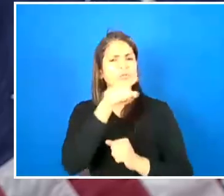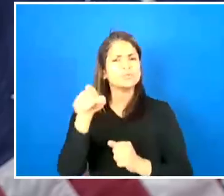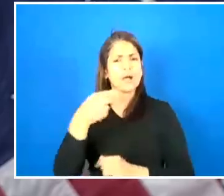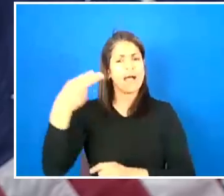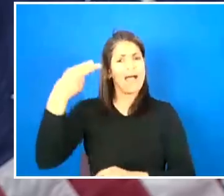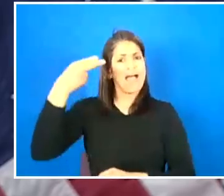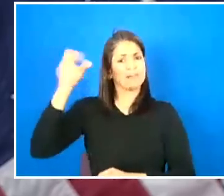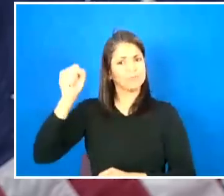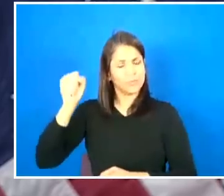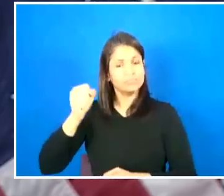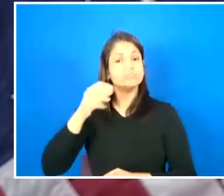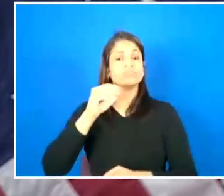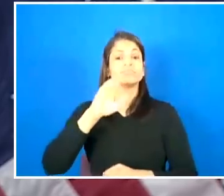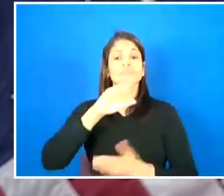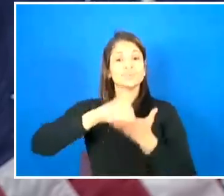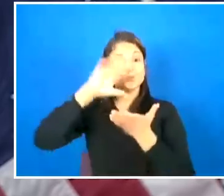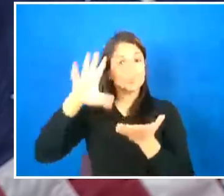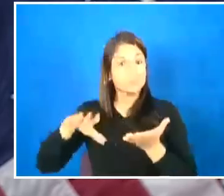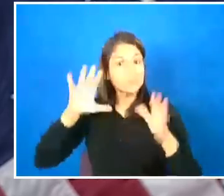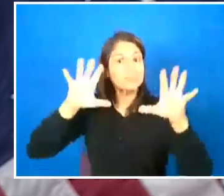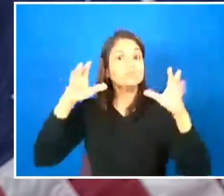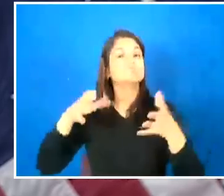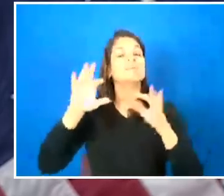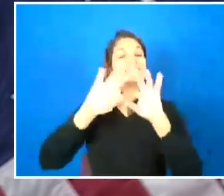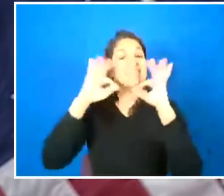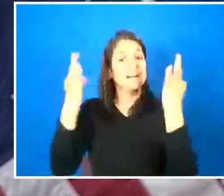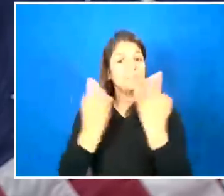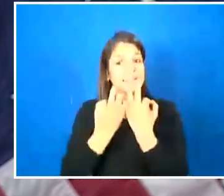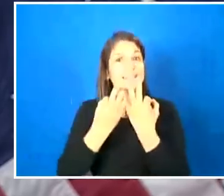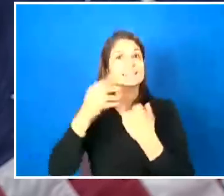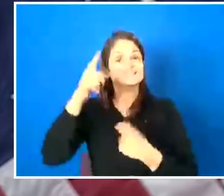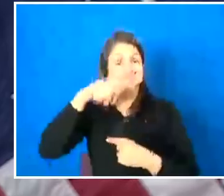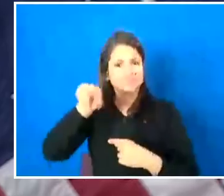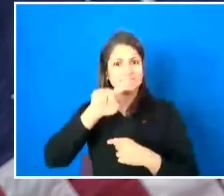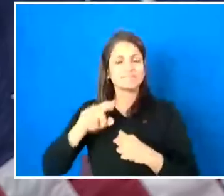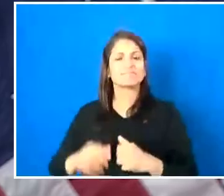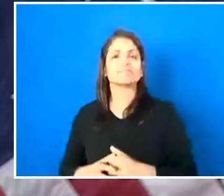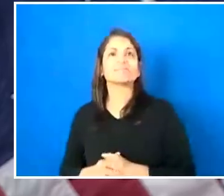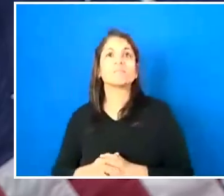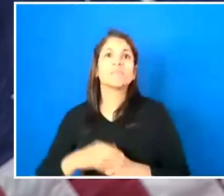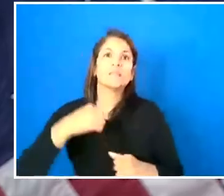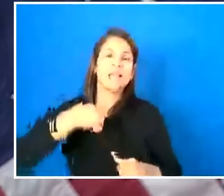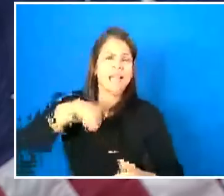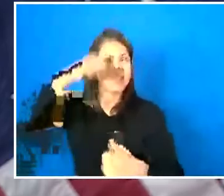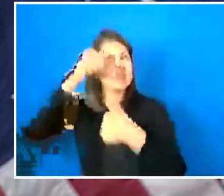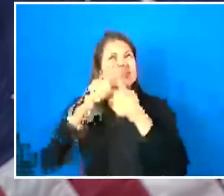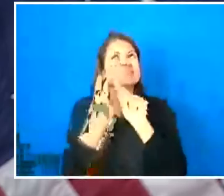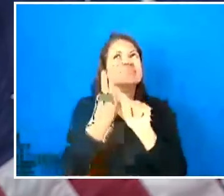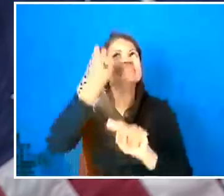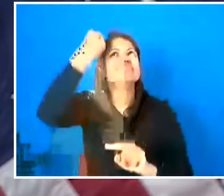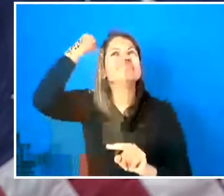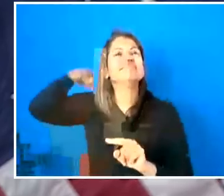LONG AGO, I'VE GOT A 25-YEAR-OLD AND A 22-YEAR-OLD SO IT WASN'T THAT LONG AGO THAT I WAS GOING THROUGH